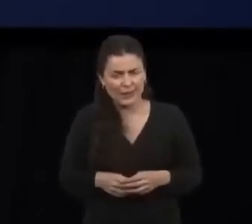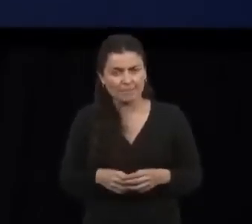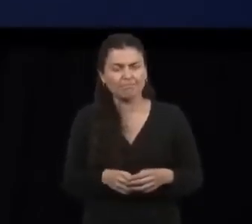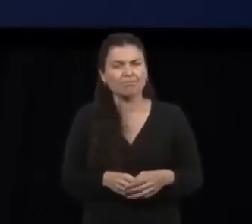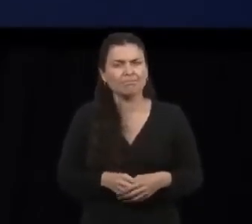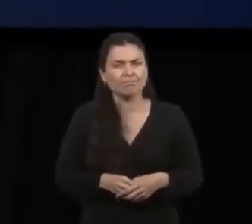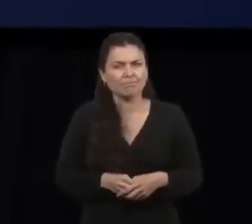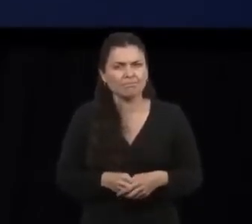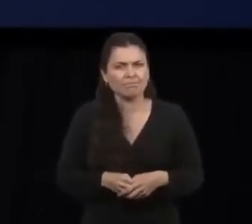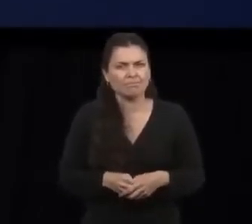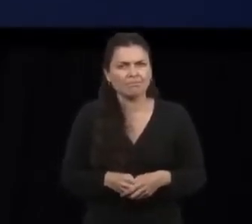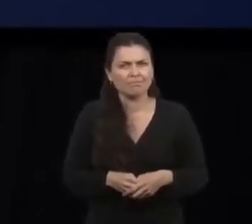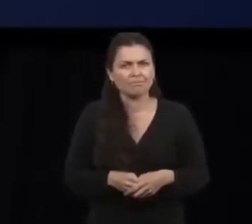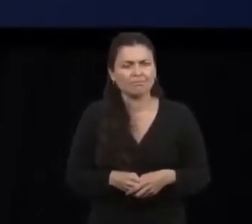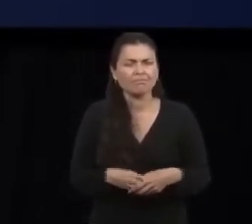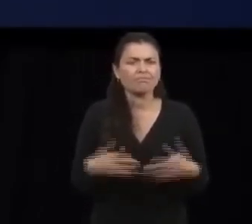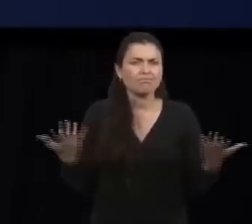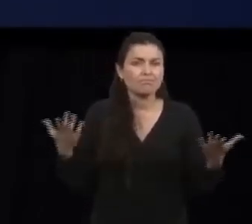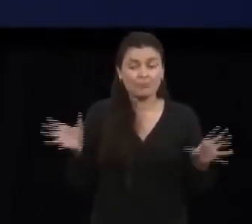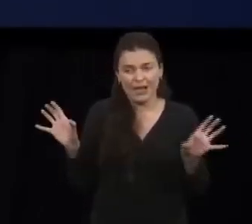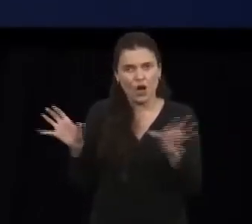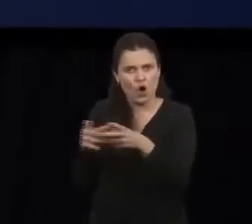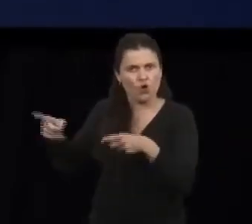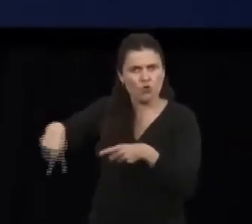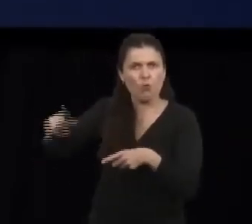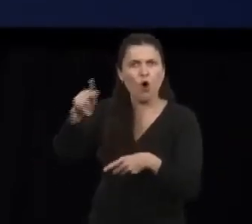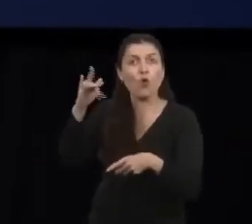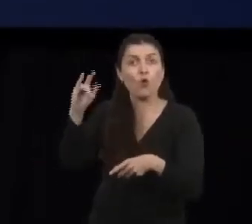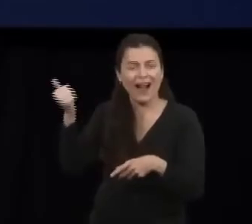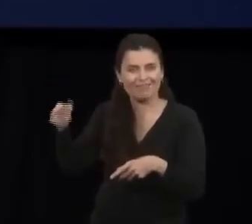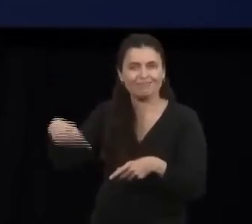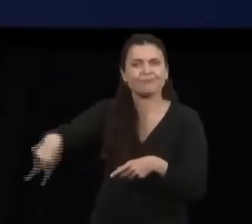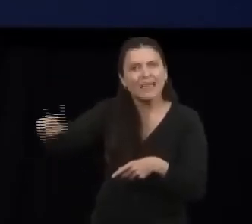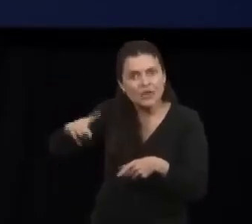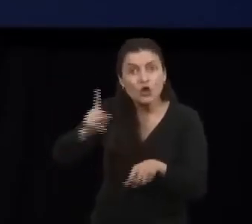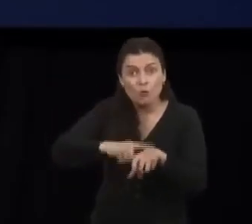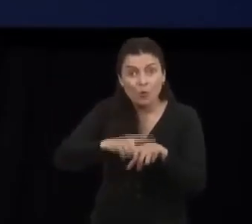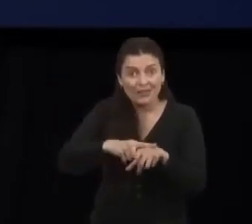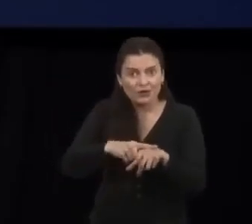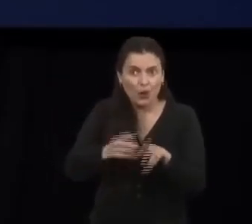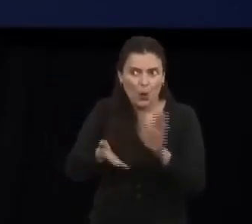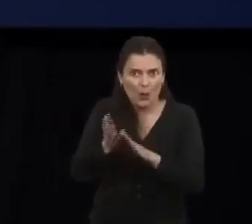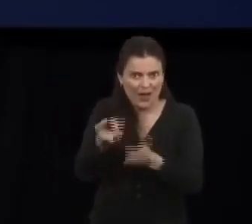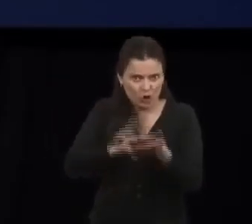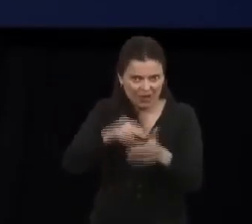the jucas in the election that will be